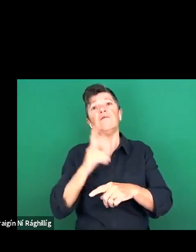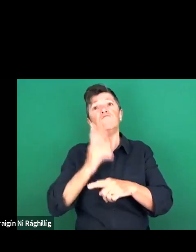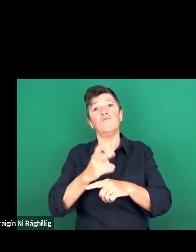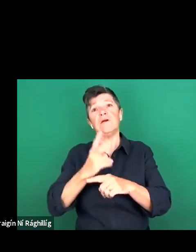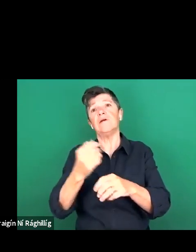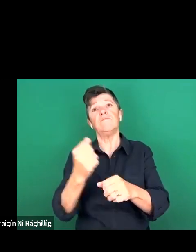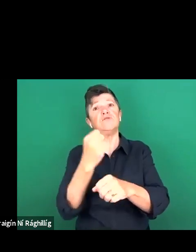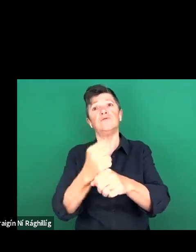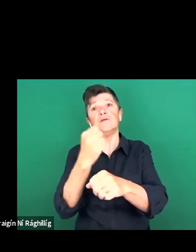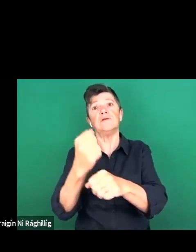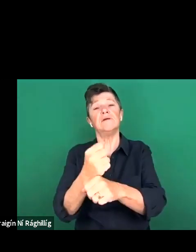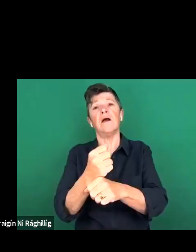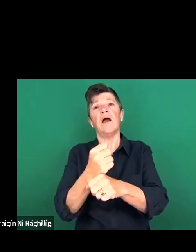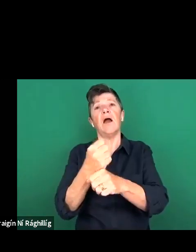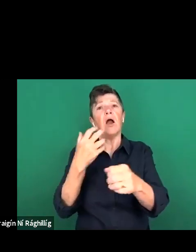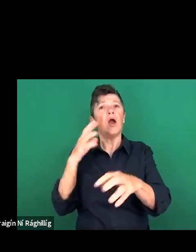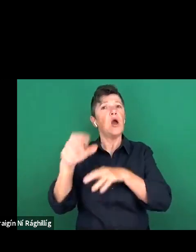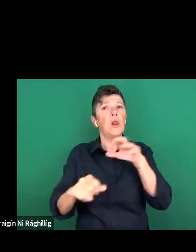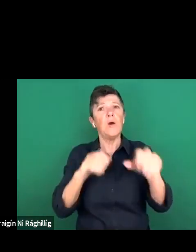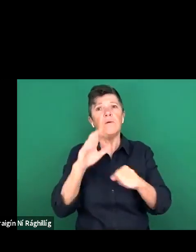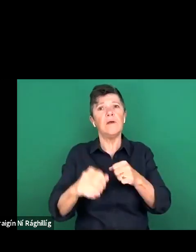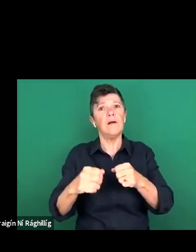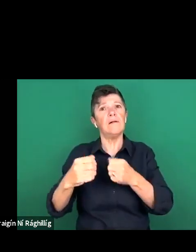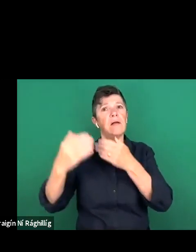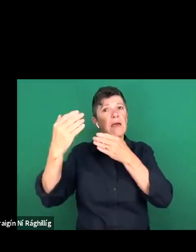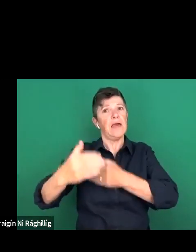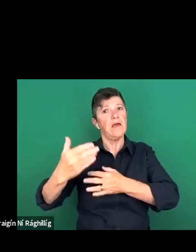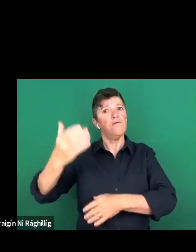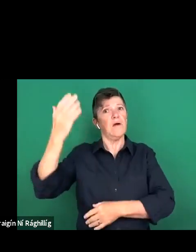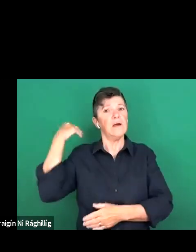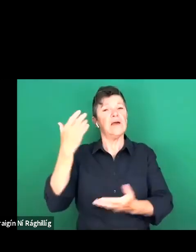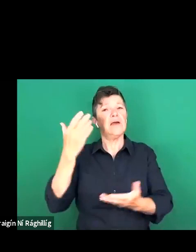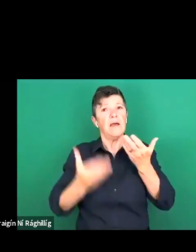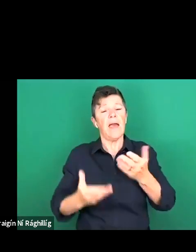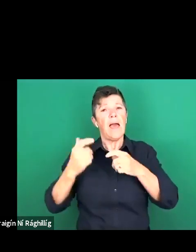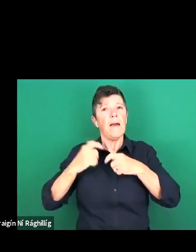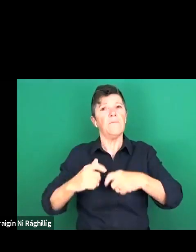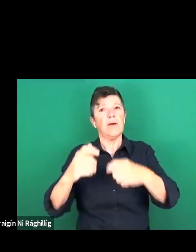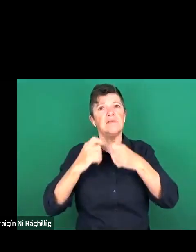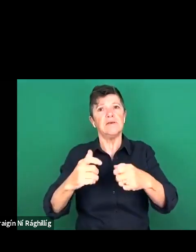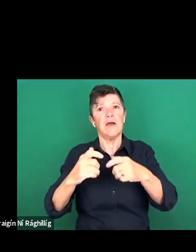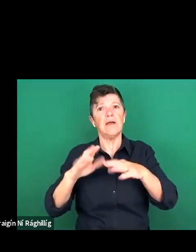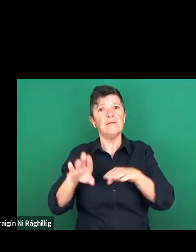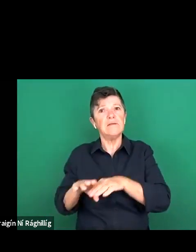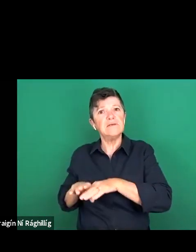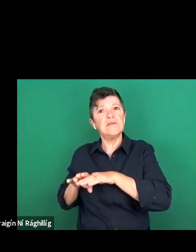the conclusions were meaningless that might not be such a bad outcome. What